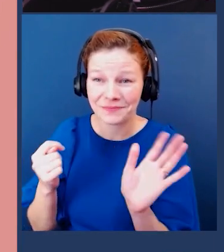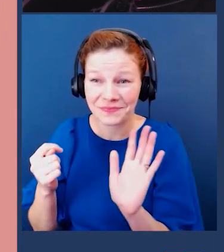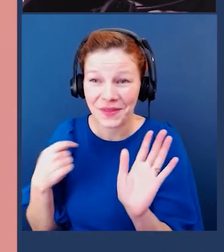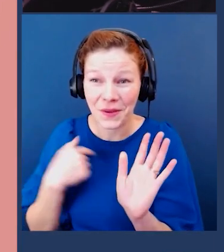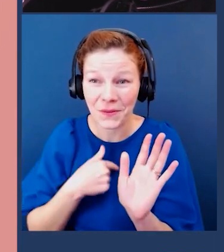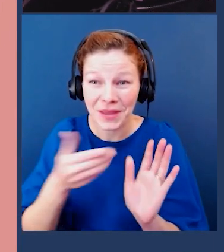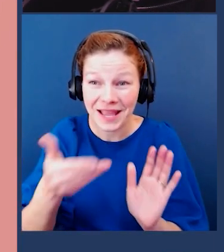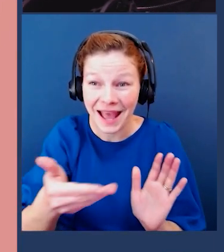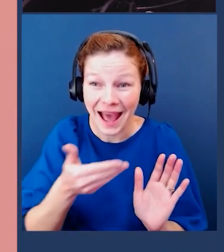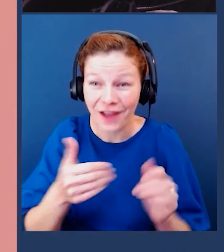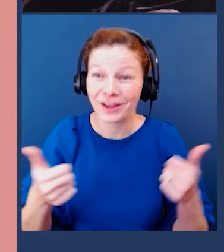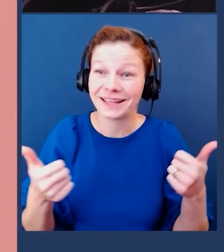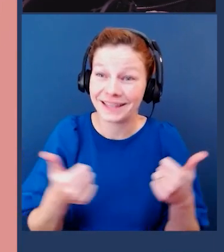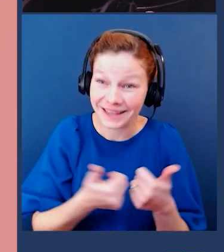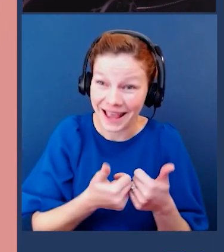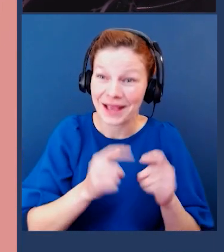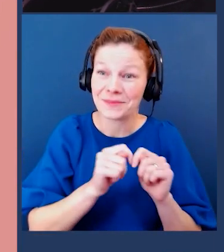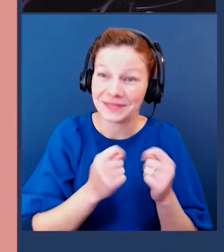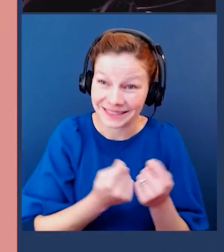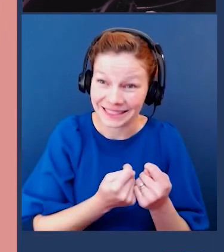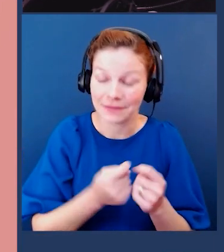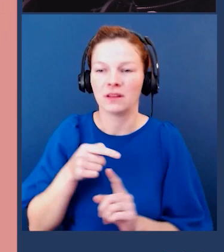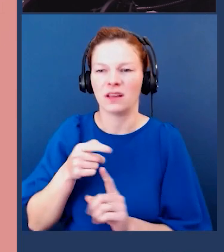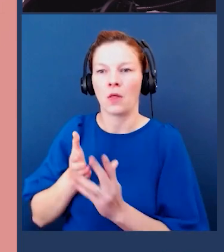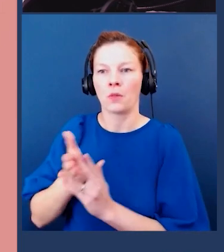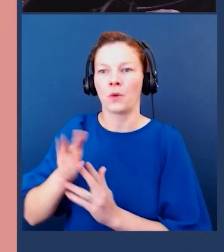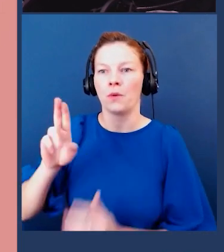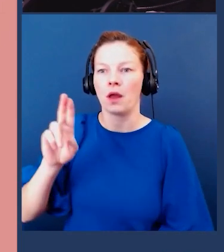But since it's an Unreal Engine and since it's in real time